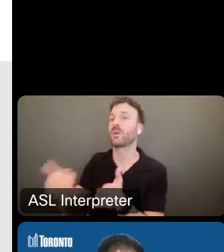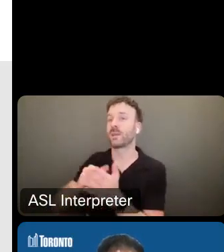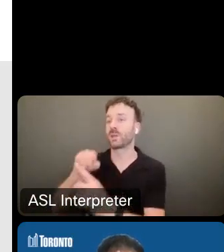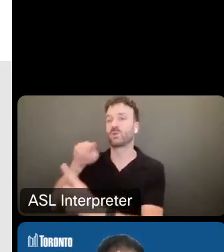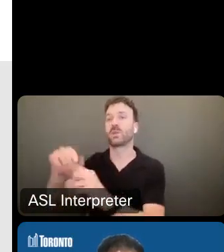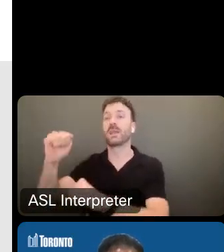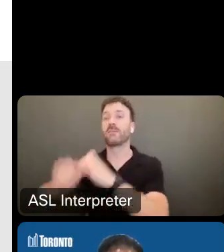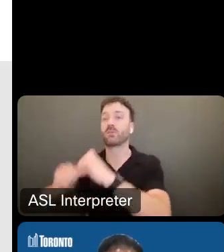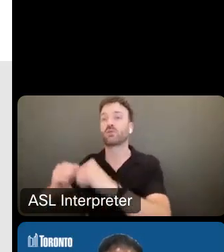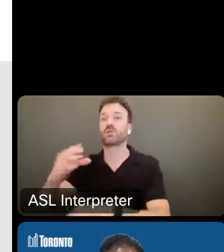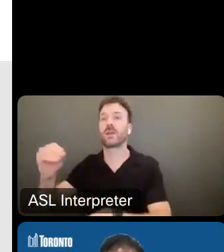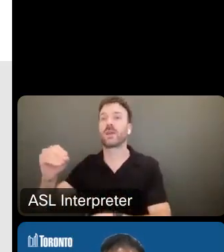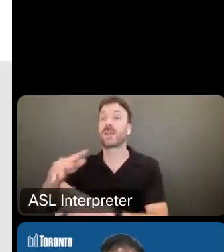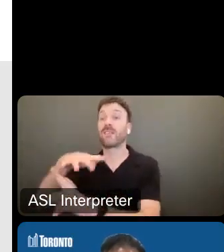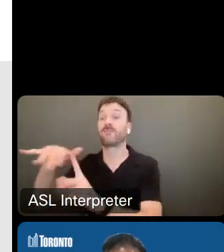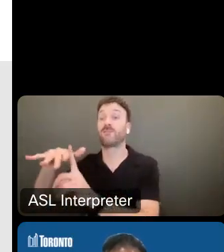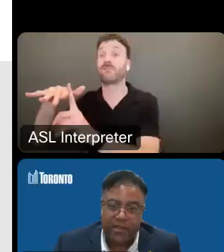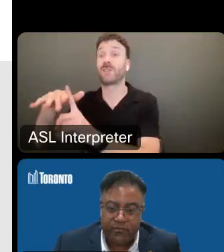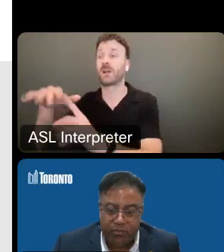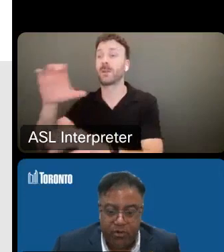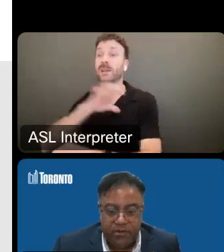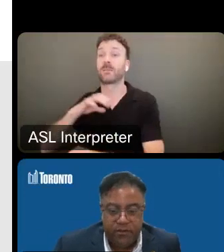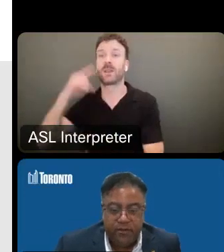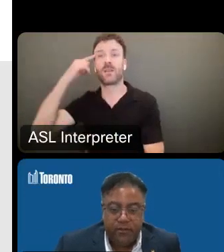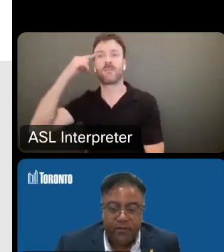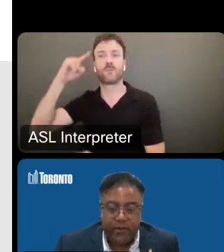Committee on the congestion management plan report.